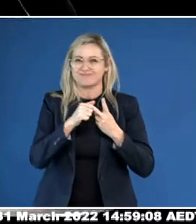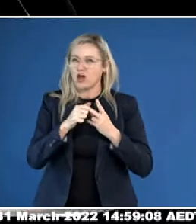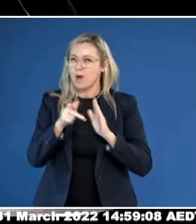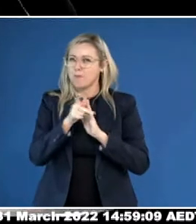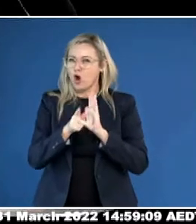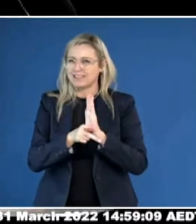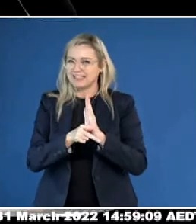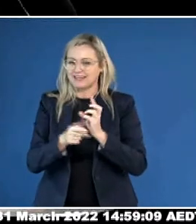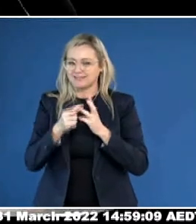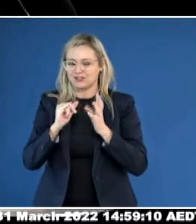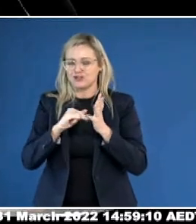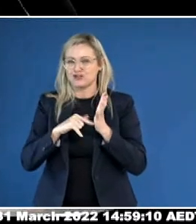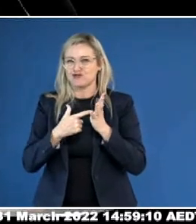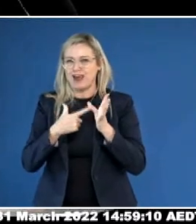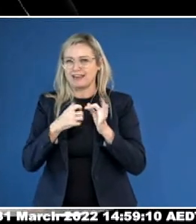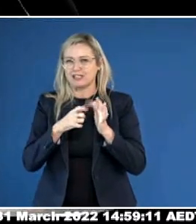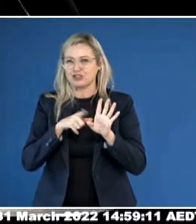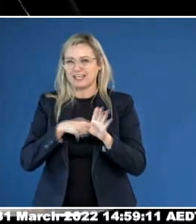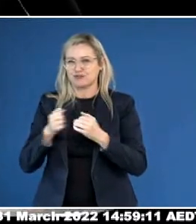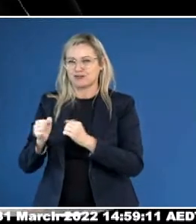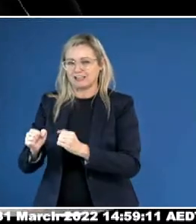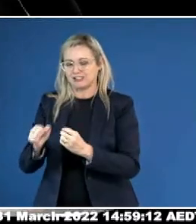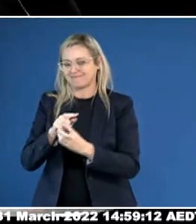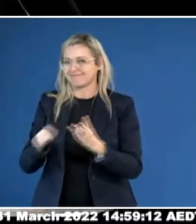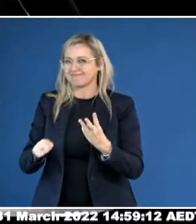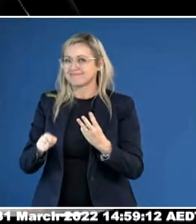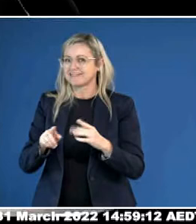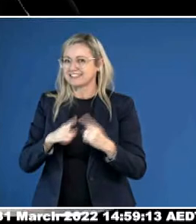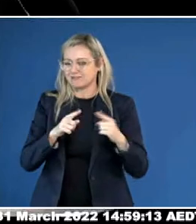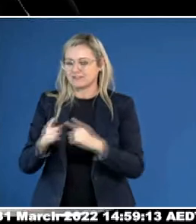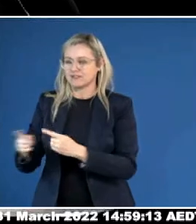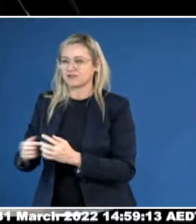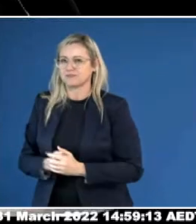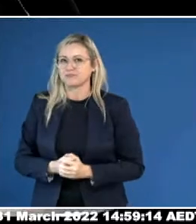Yep. MS EASTMAN: And we have seen last year in December the release of